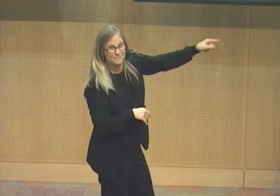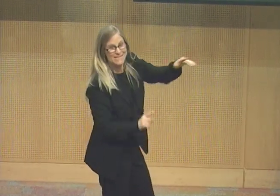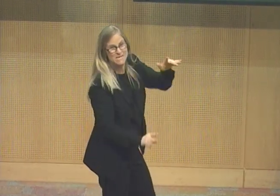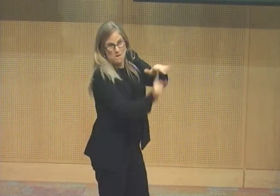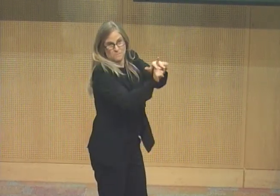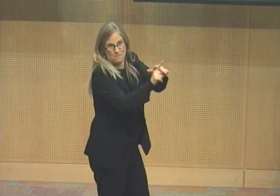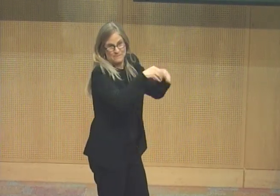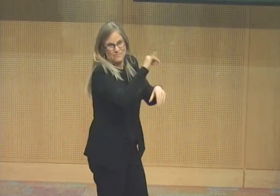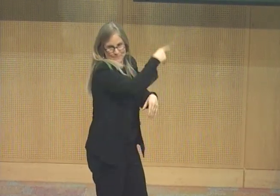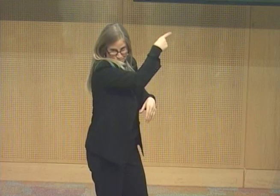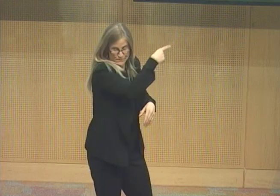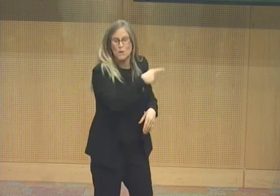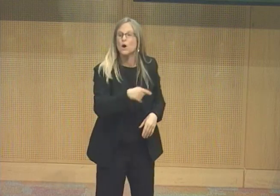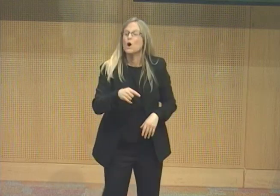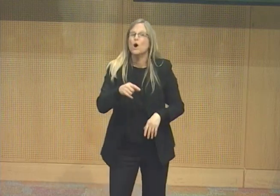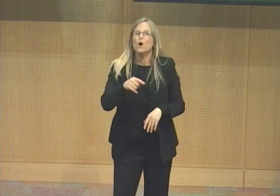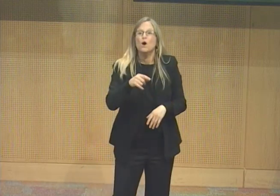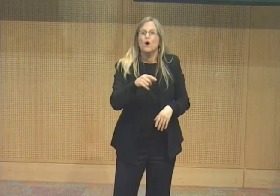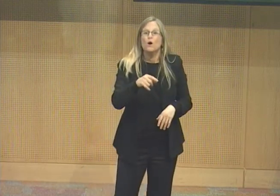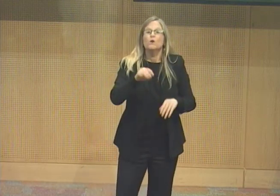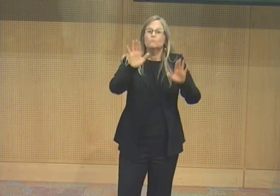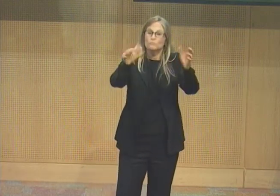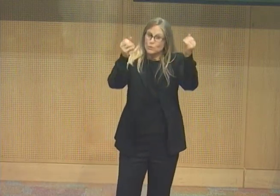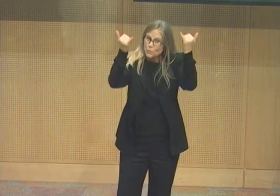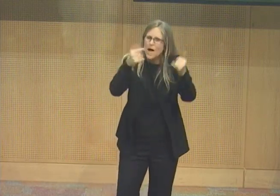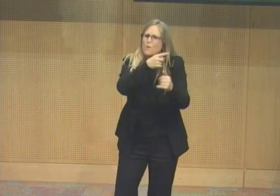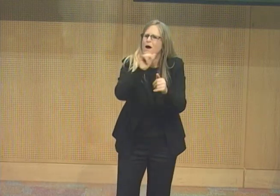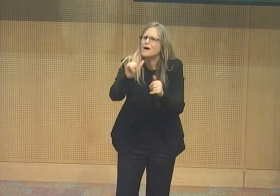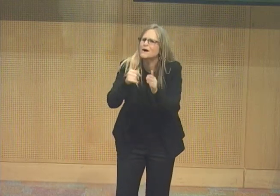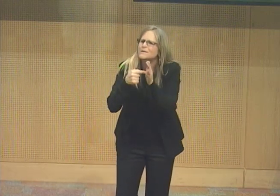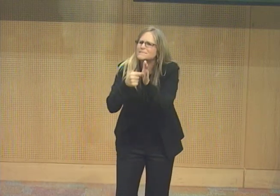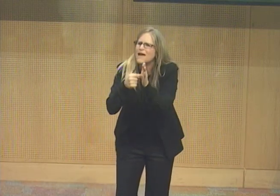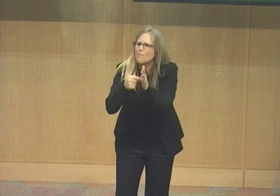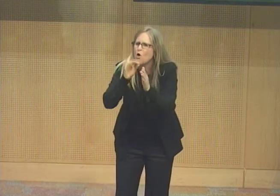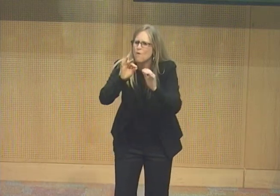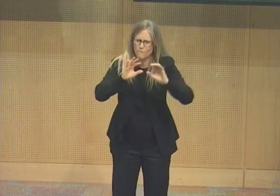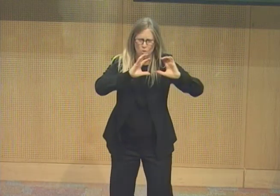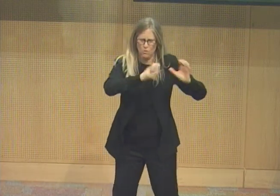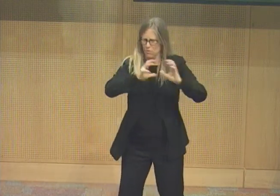as a constructed image of a post-implantation Deaf person.